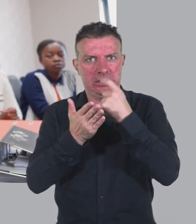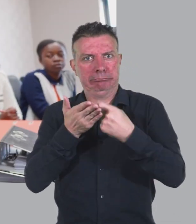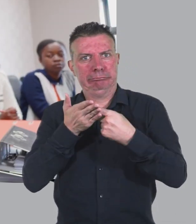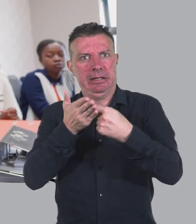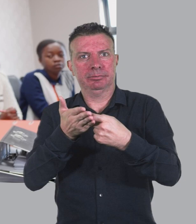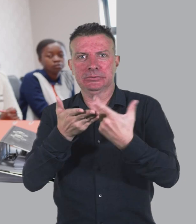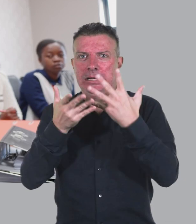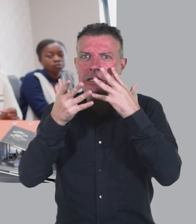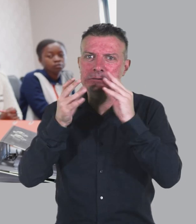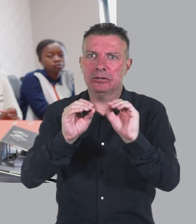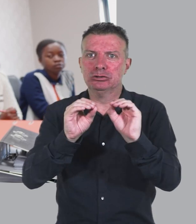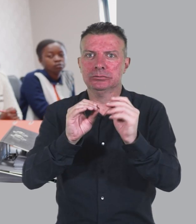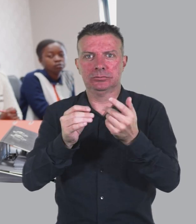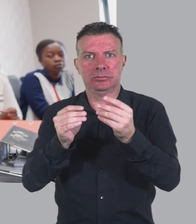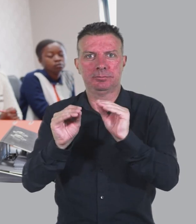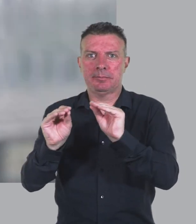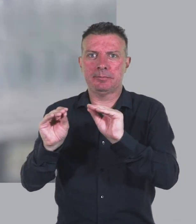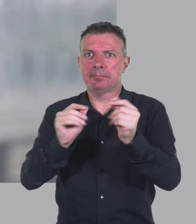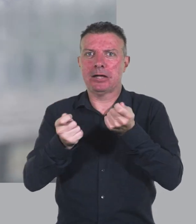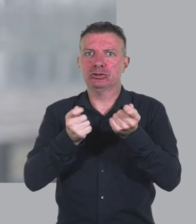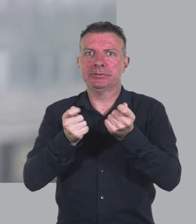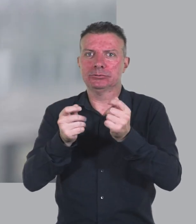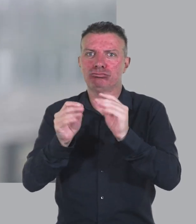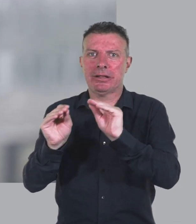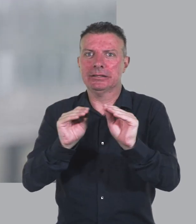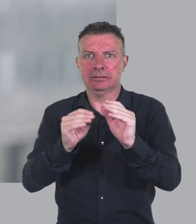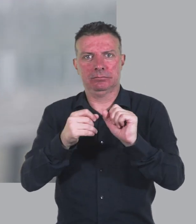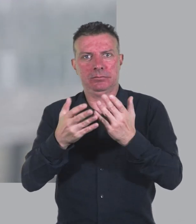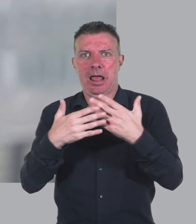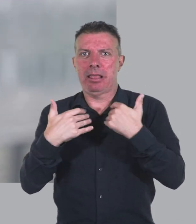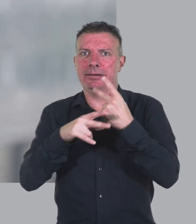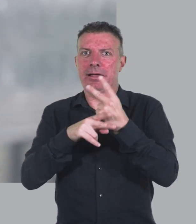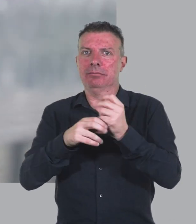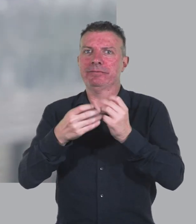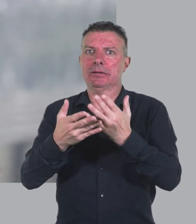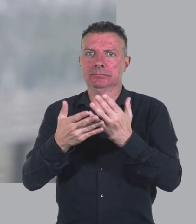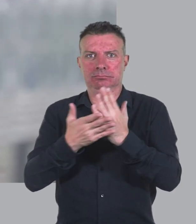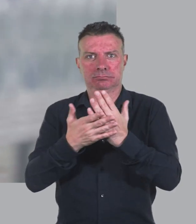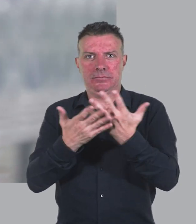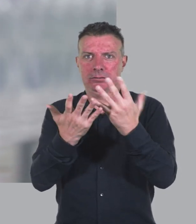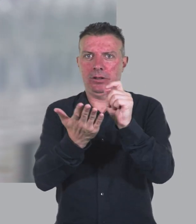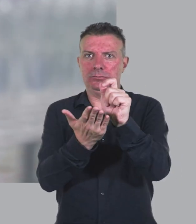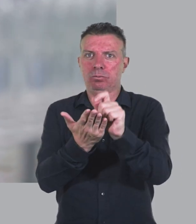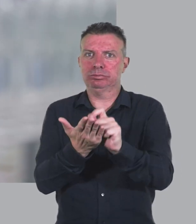such as education and management training, and providing healthcare providers with hand-held notes,